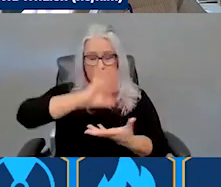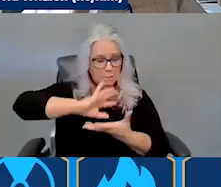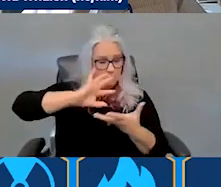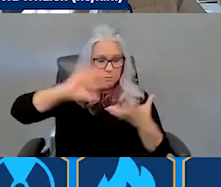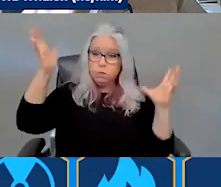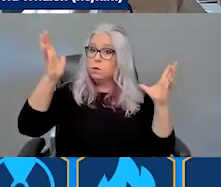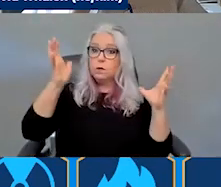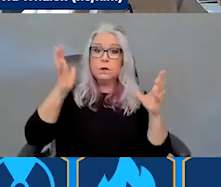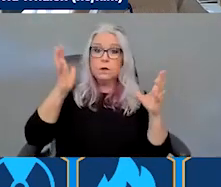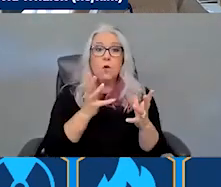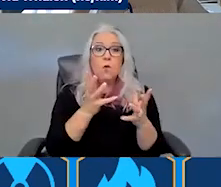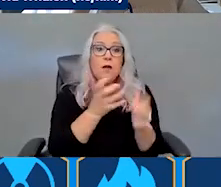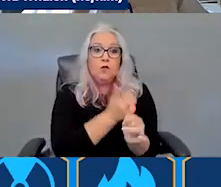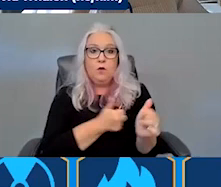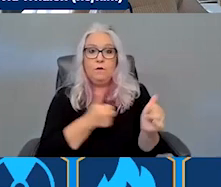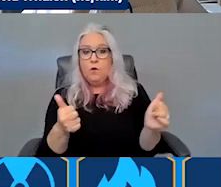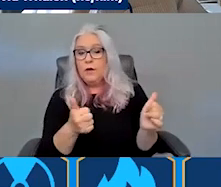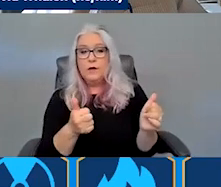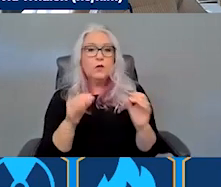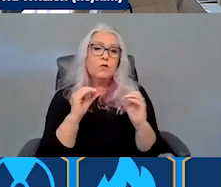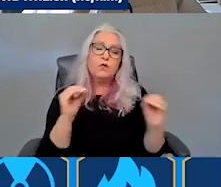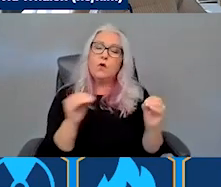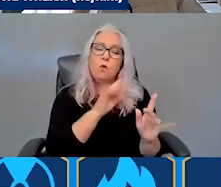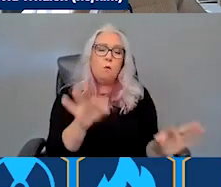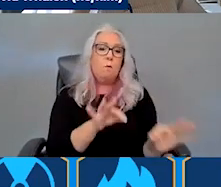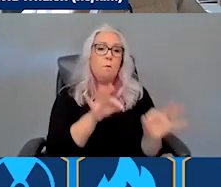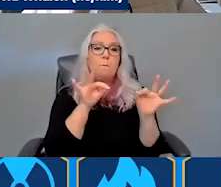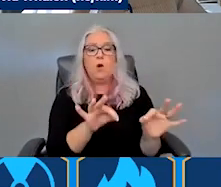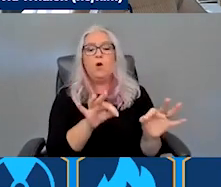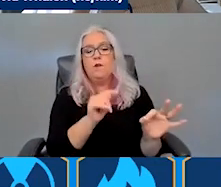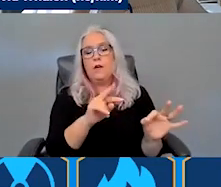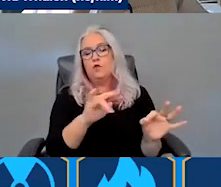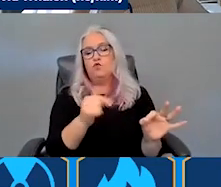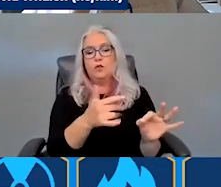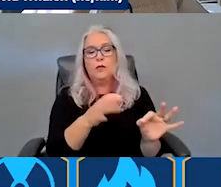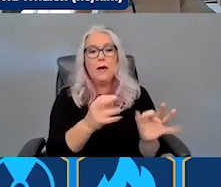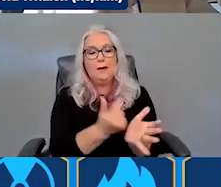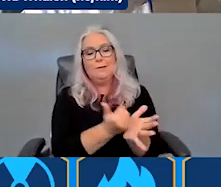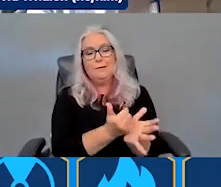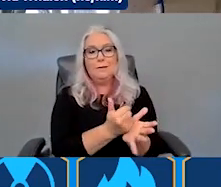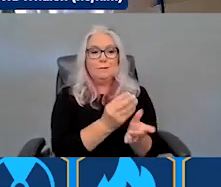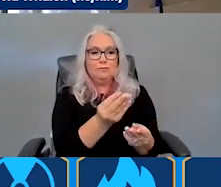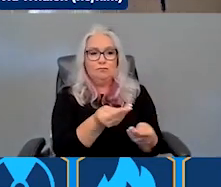it. There is no such thing as a perfect triage system. And value tradeoff are inevitable.